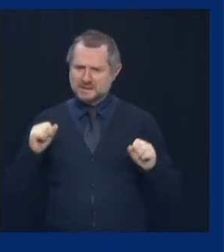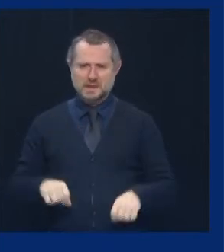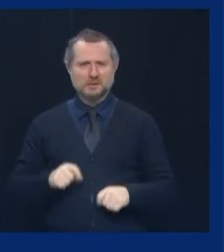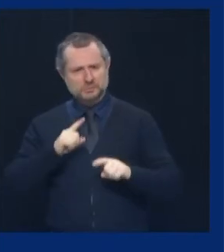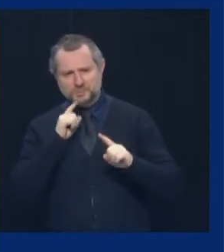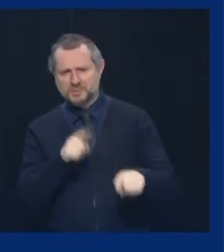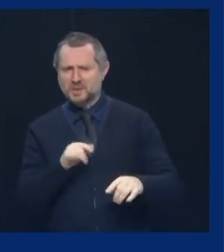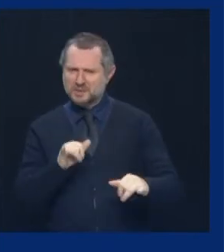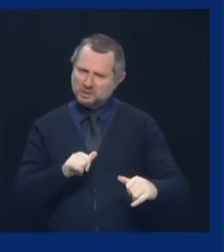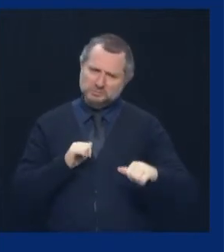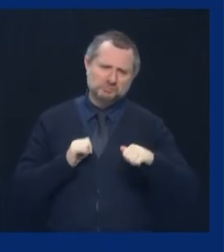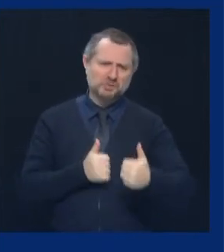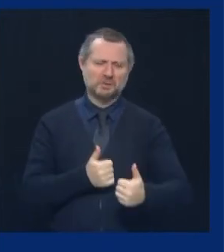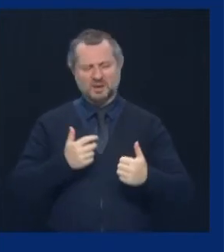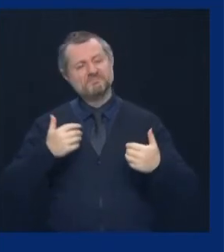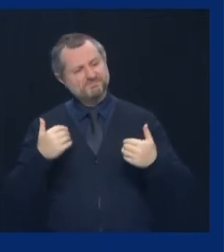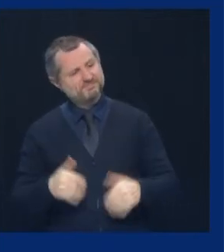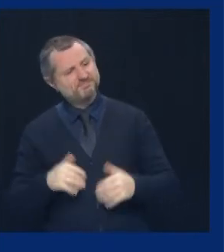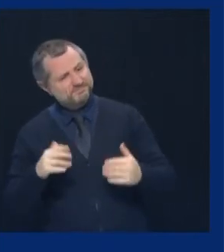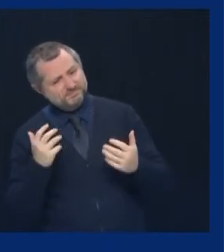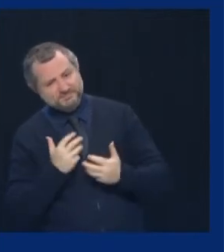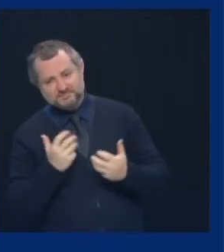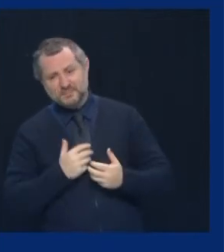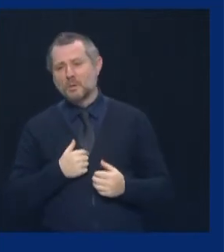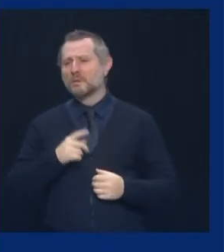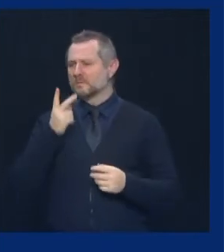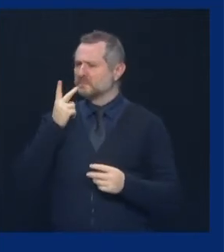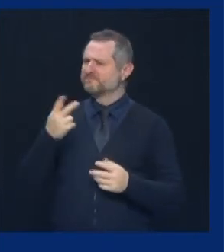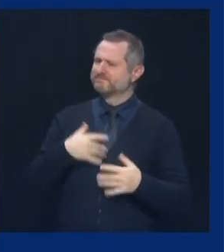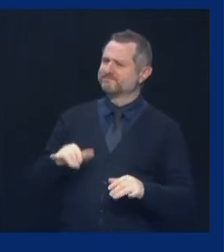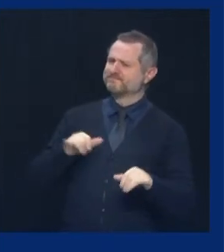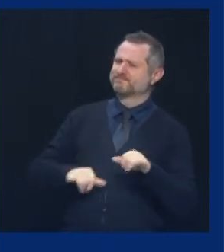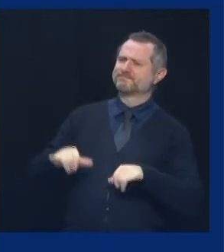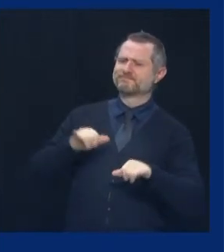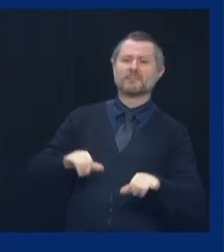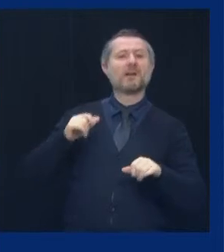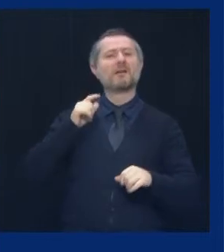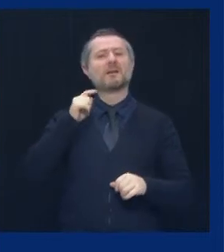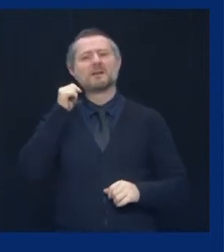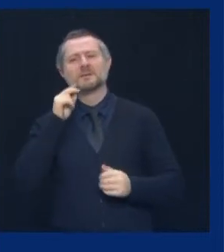AND WE'VE SEEN PEOPLE WHO HEARD THEIR BETTER ANGELS AND